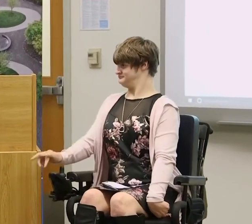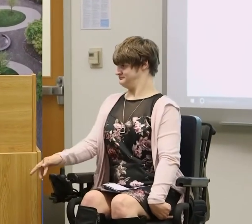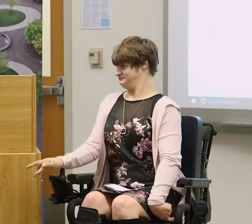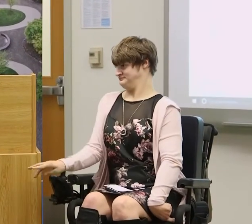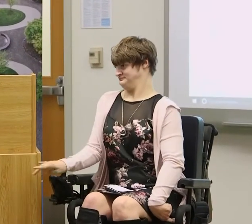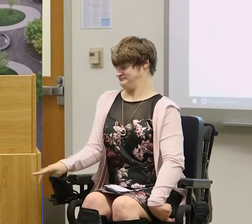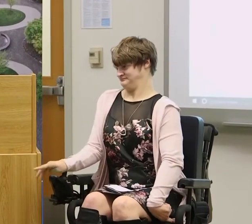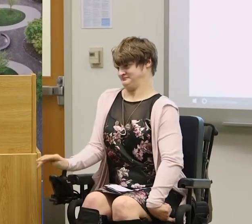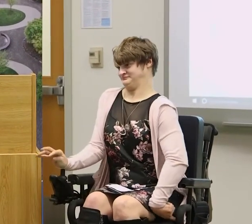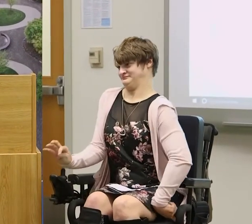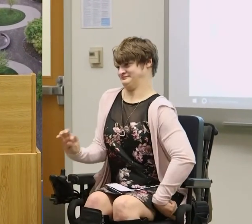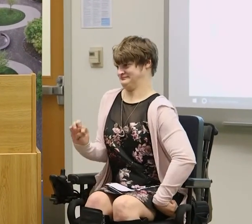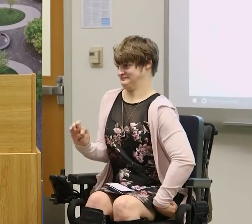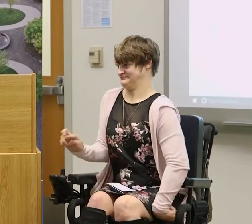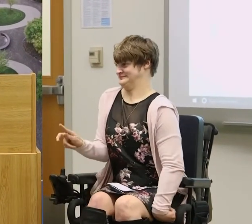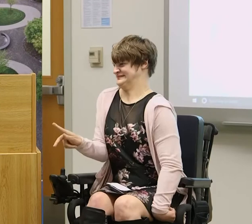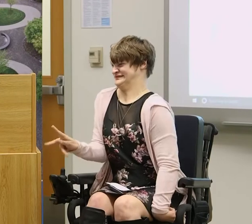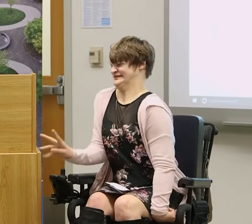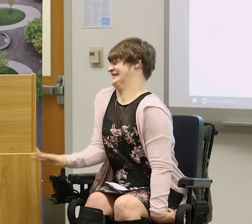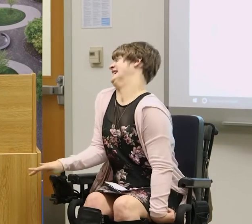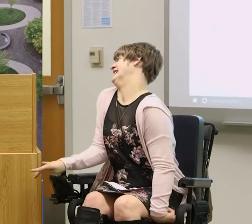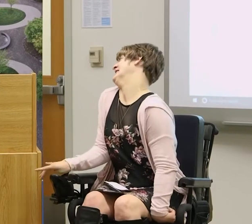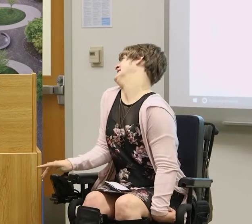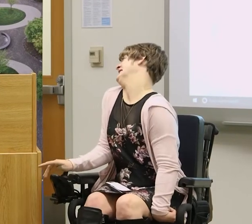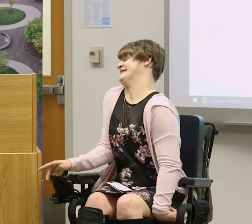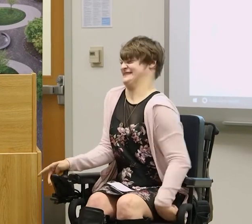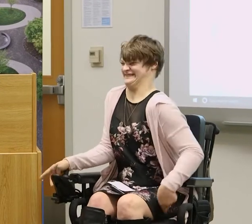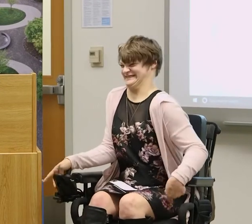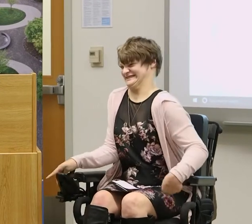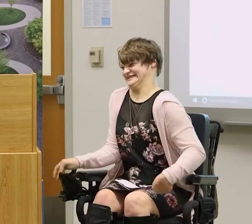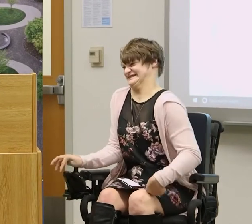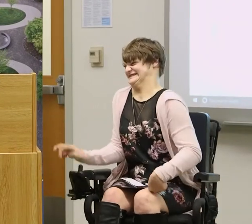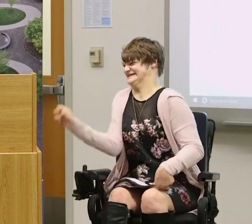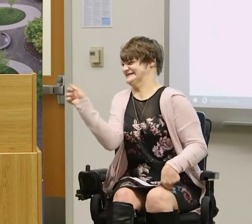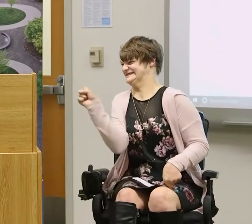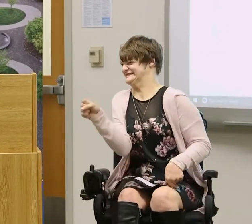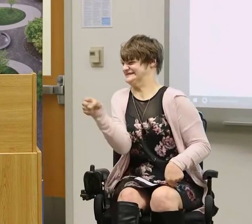And we are very excited to hear from you, Madeline.